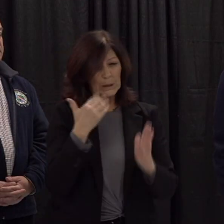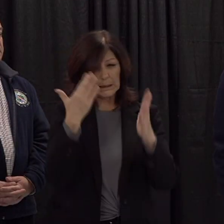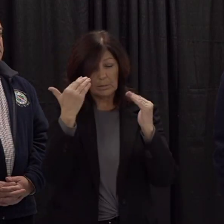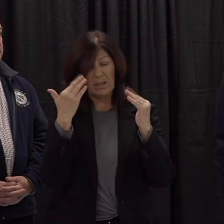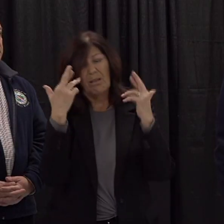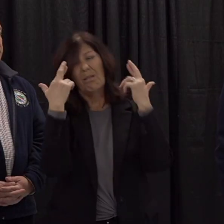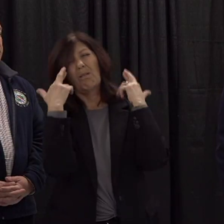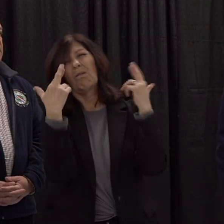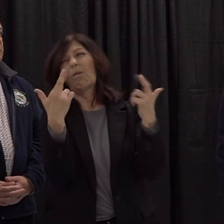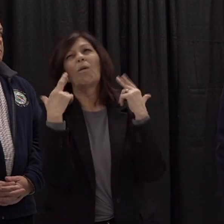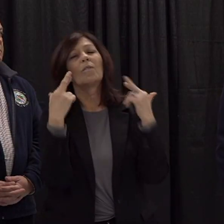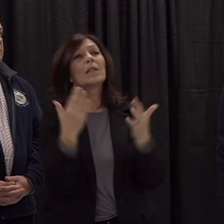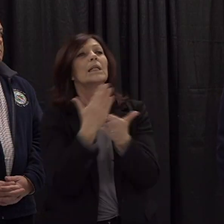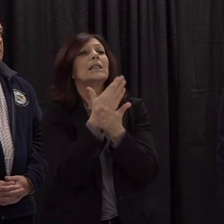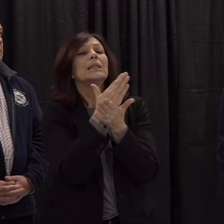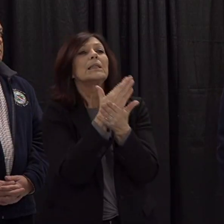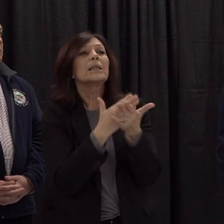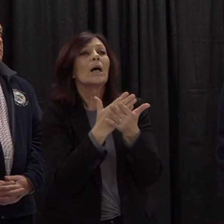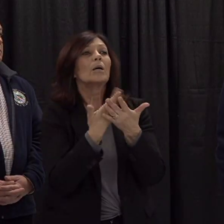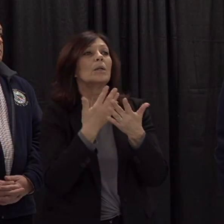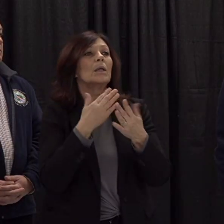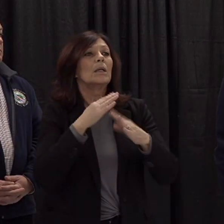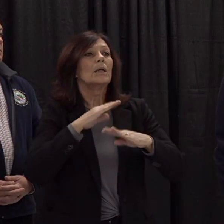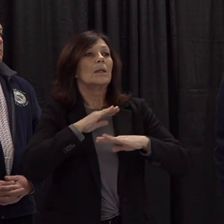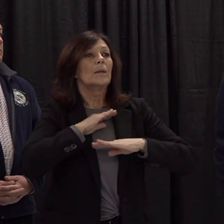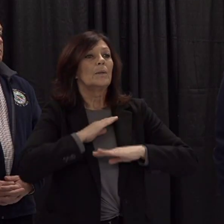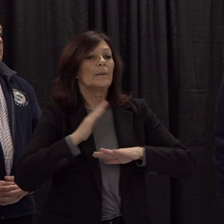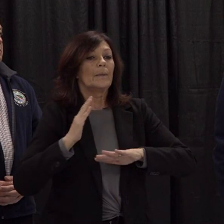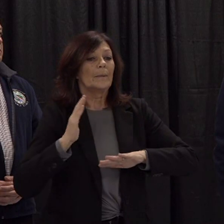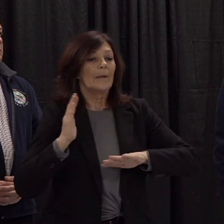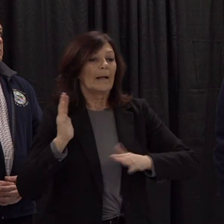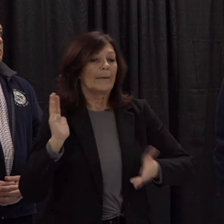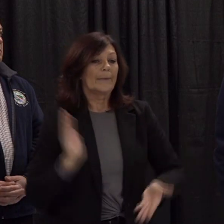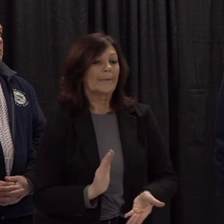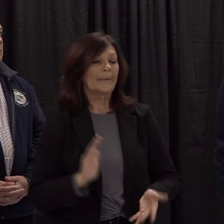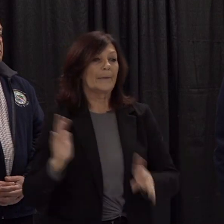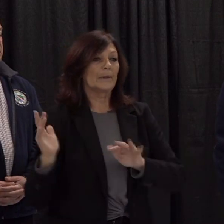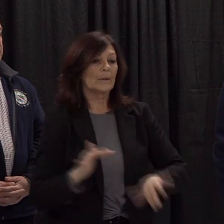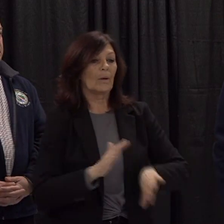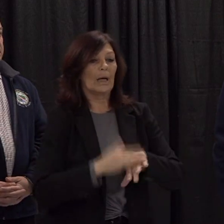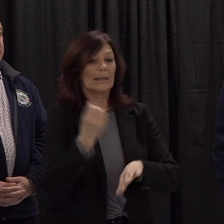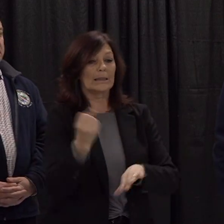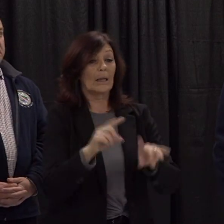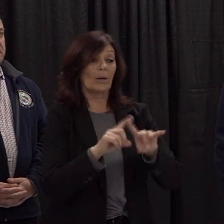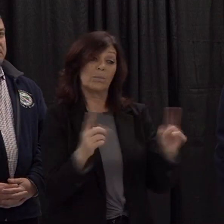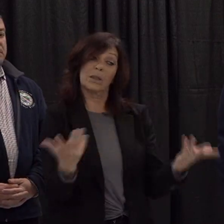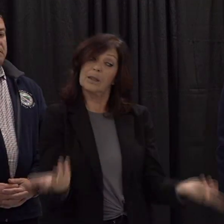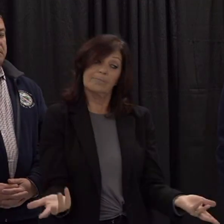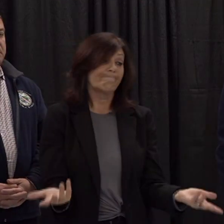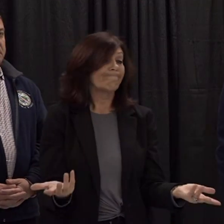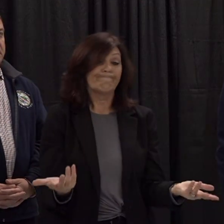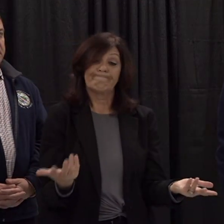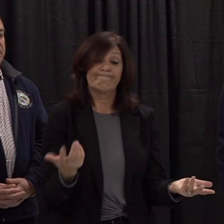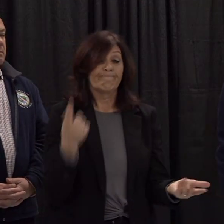are expecting hopefully some some subsiding of the snow on Saturday, though it does not look like based on the